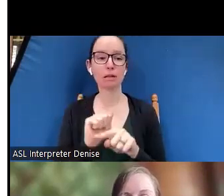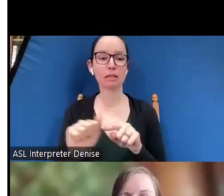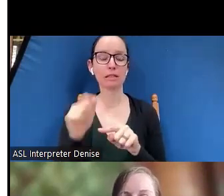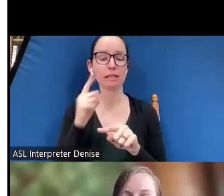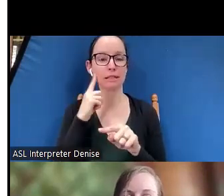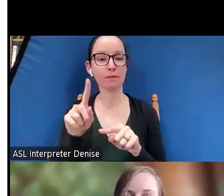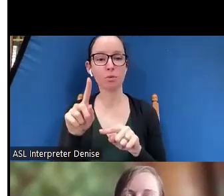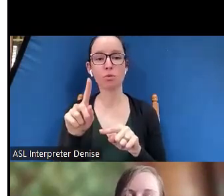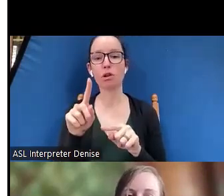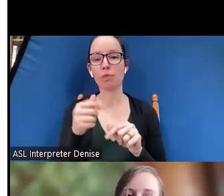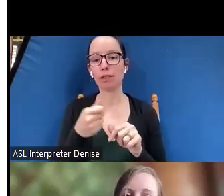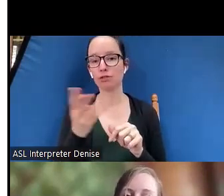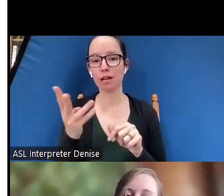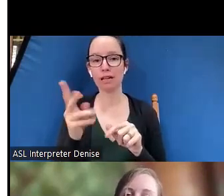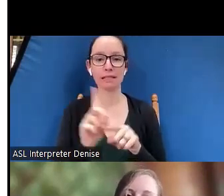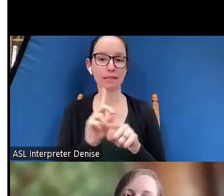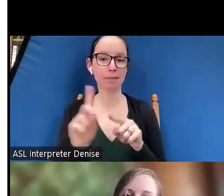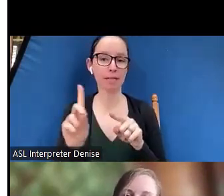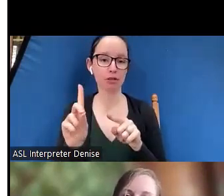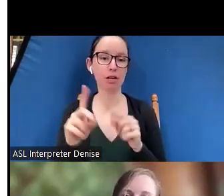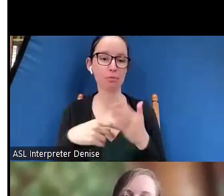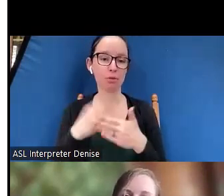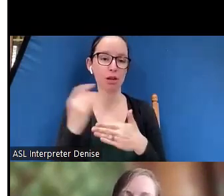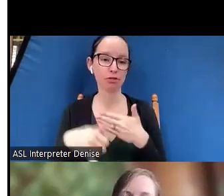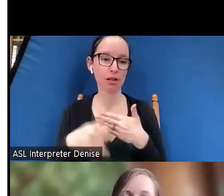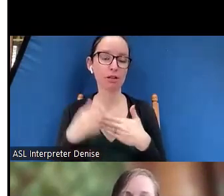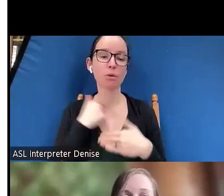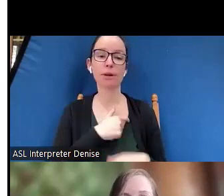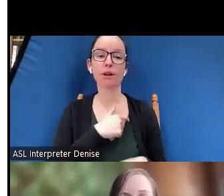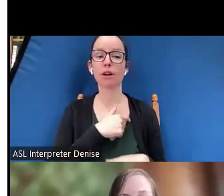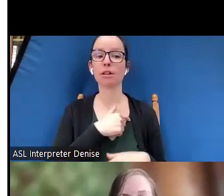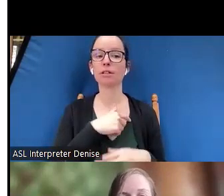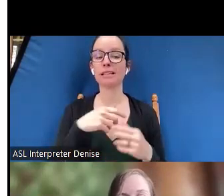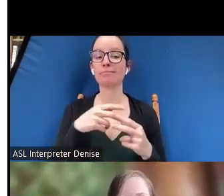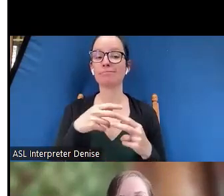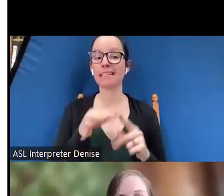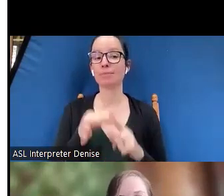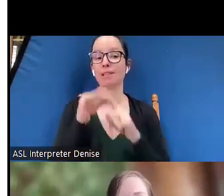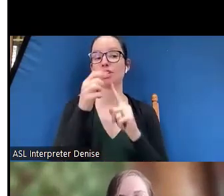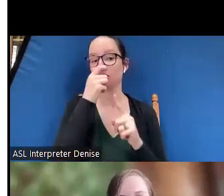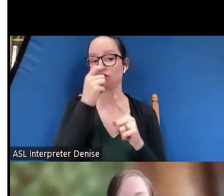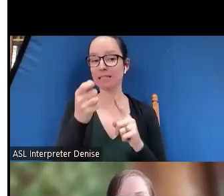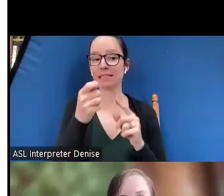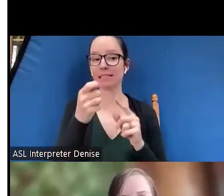And so yeah, we were particularly interested in understanding kind of the systems, tools and aspects of